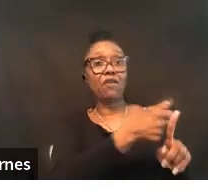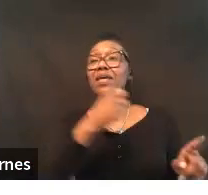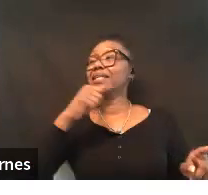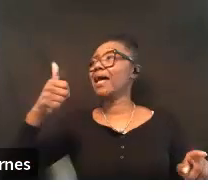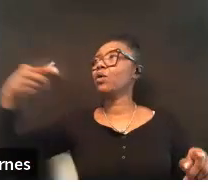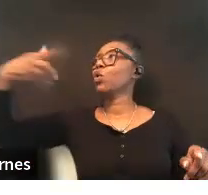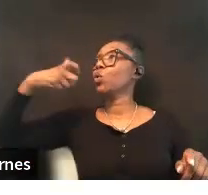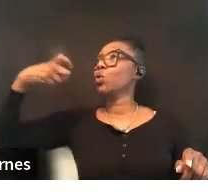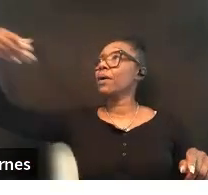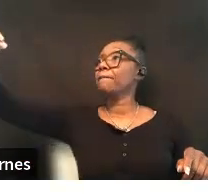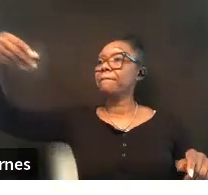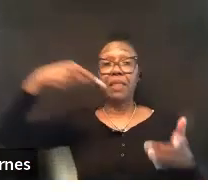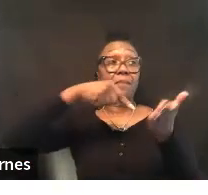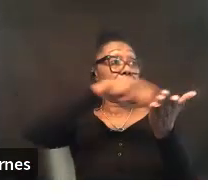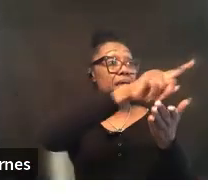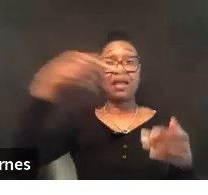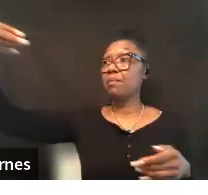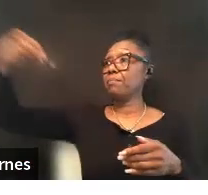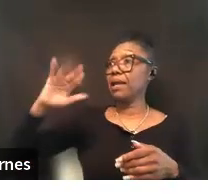It's paid in a month, earnings are received. Expense must be reasonable and only social security can determine.